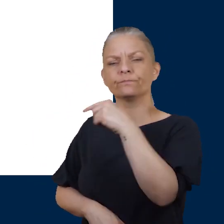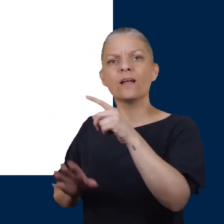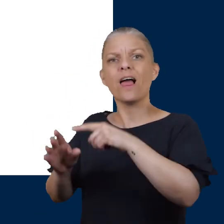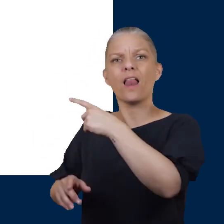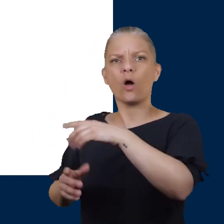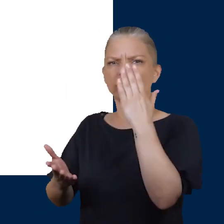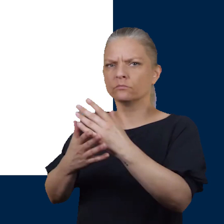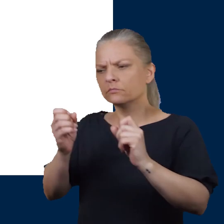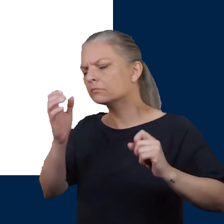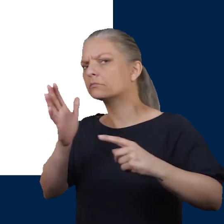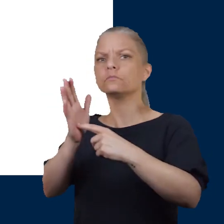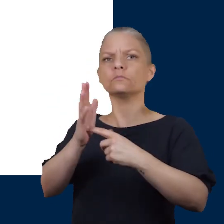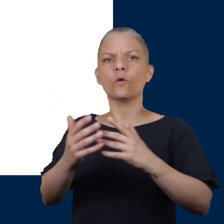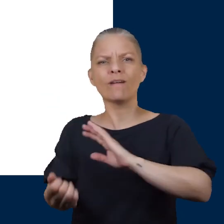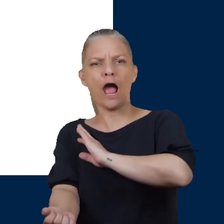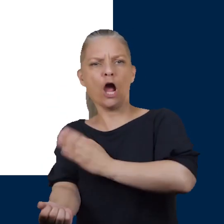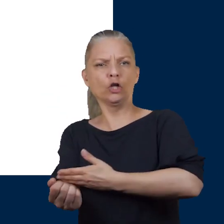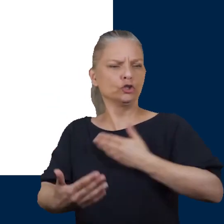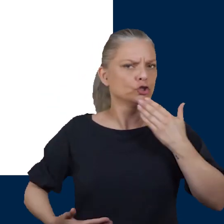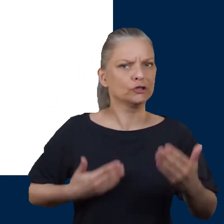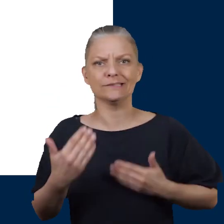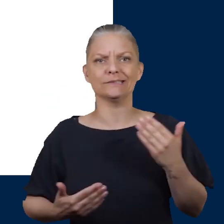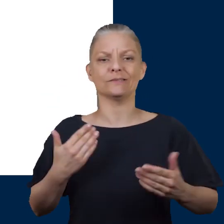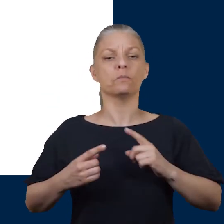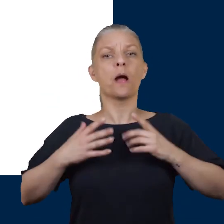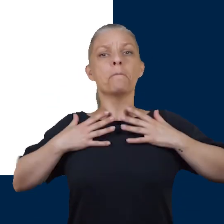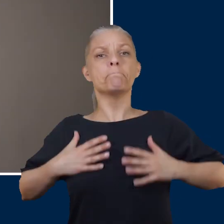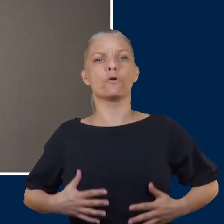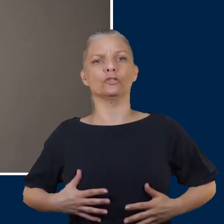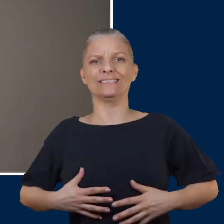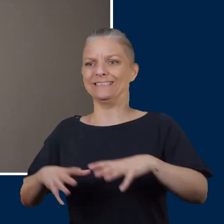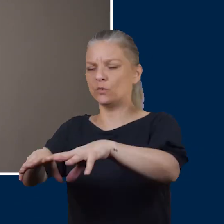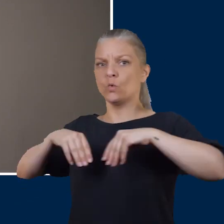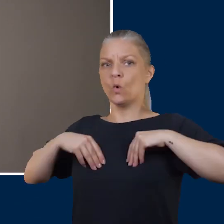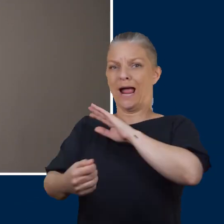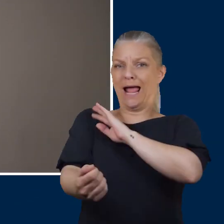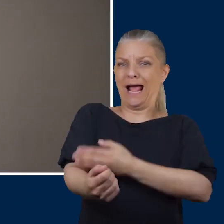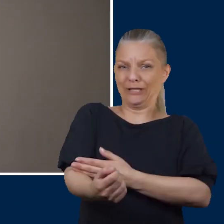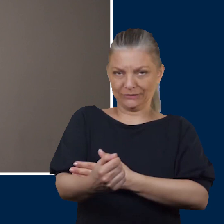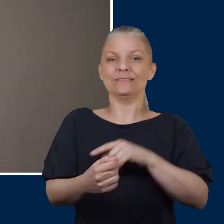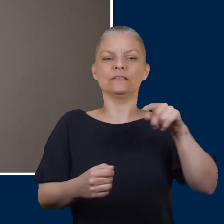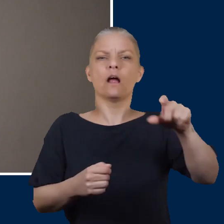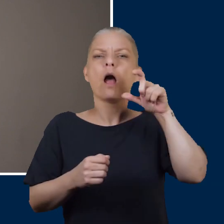Carbohydrates are needed as the body's main source of energy. In order for our bodies to gain this